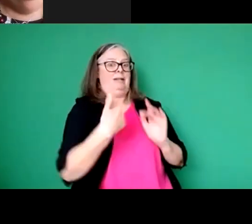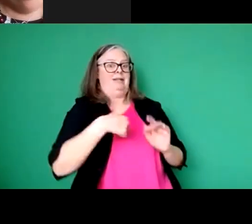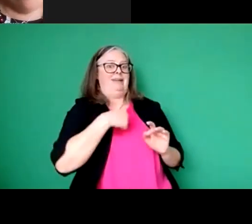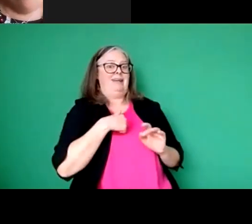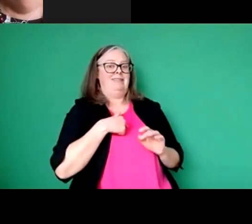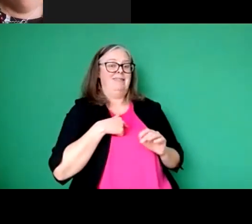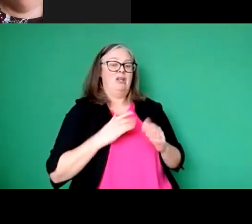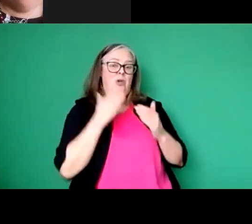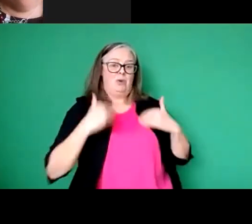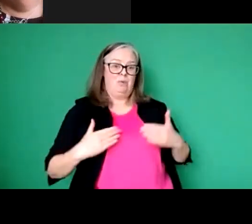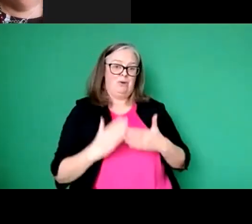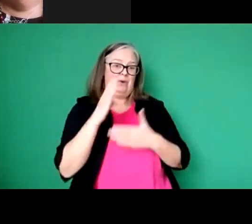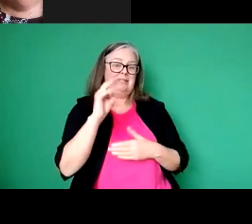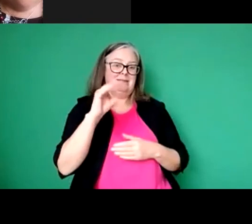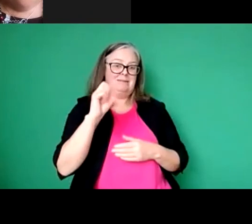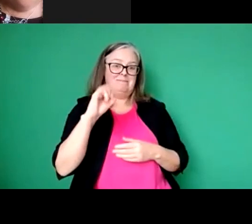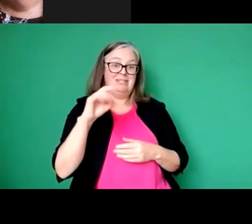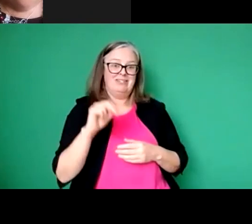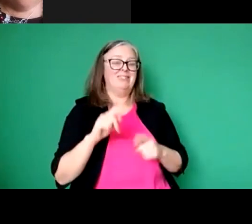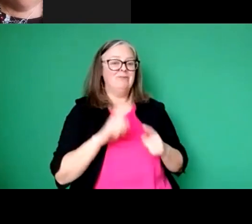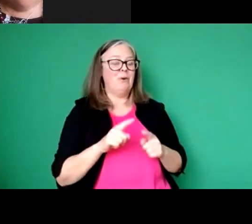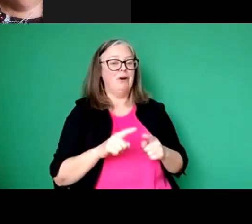about enforcing rights uh for persons with disabilities so yeah